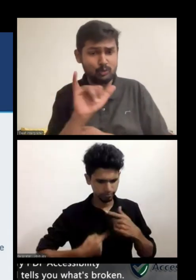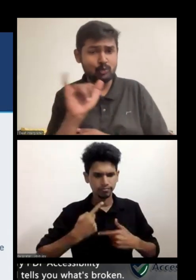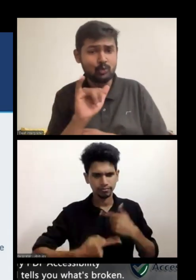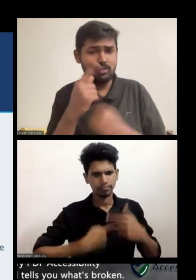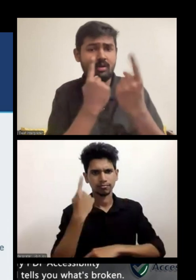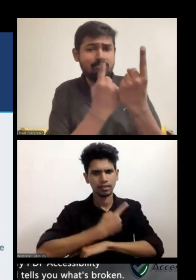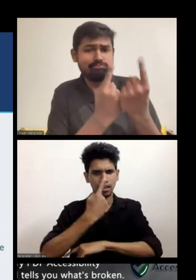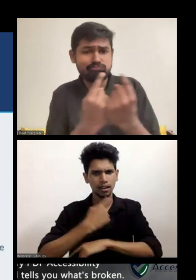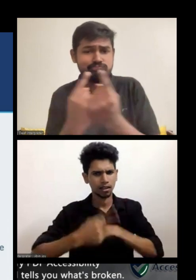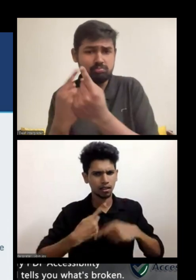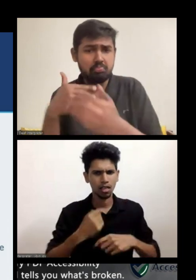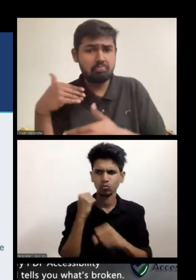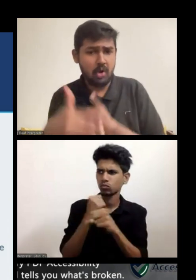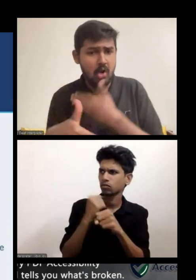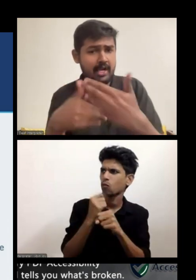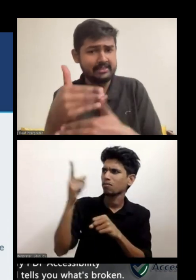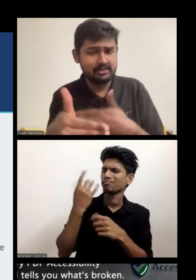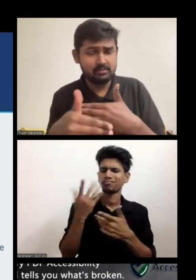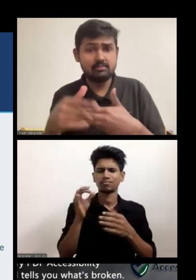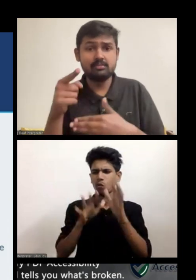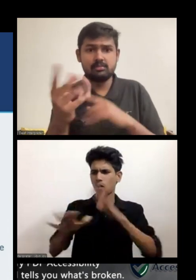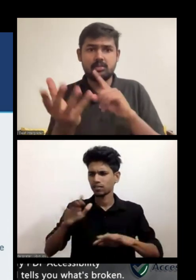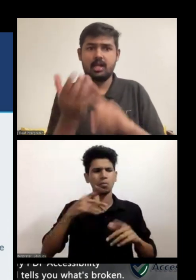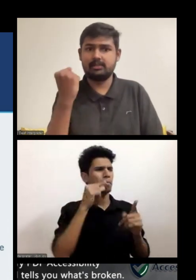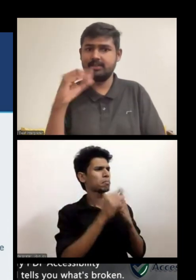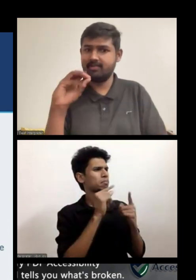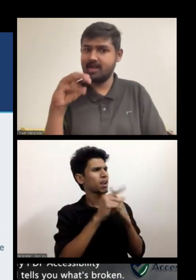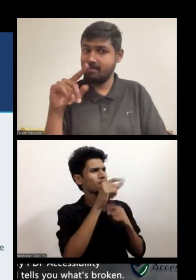organizations or other organizations that are providing their schemes and everything in the PDF